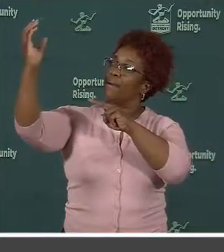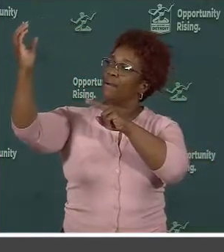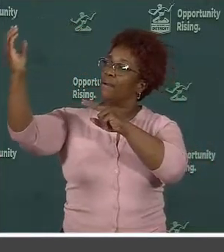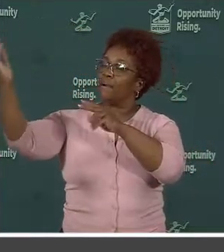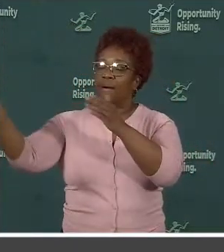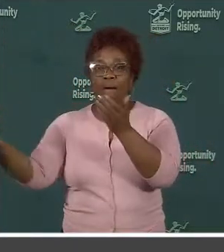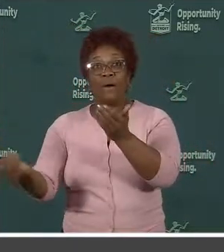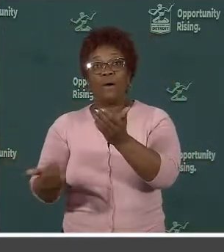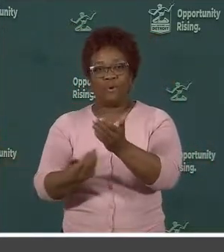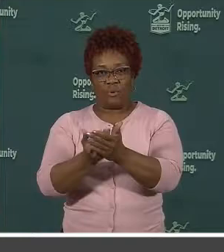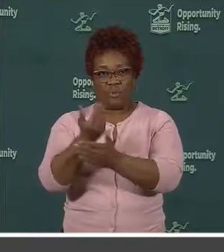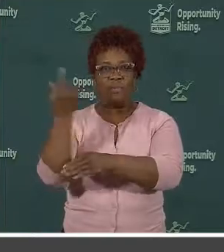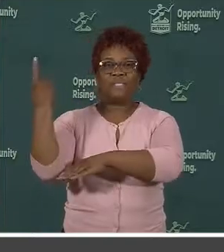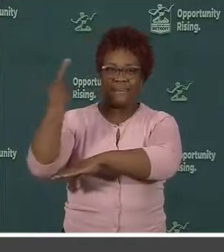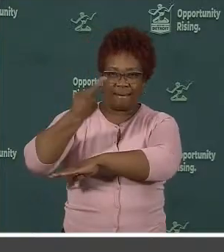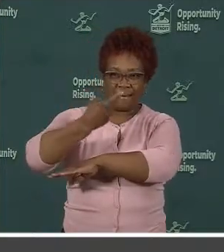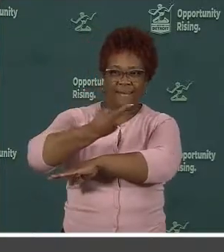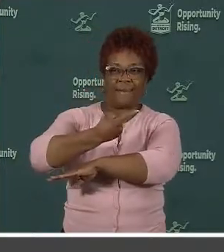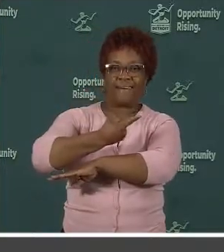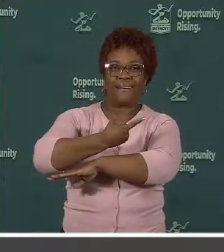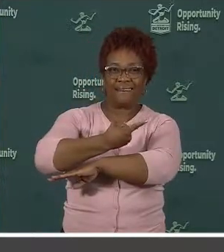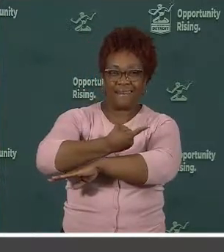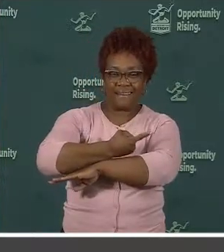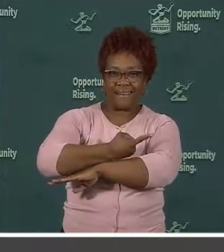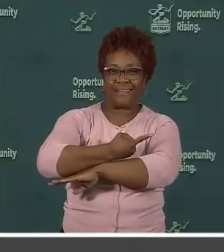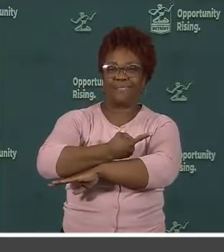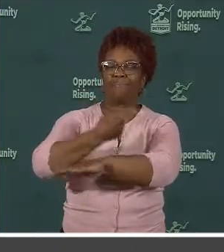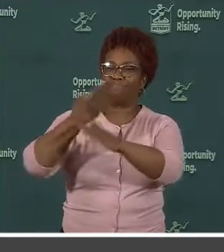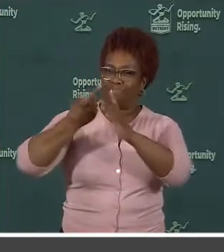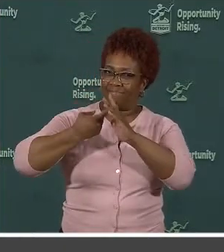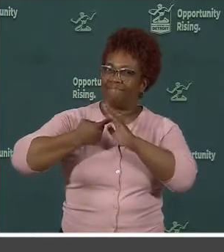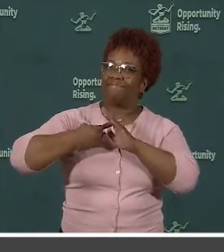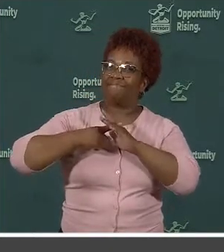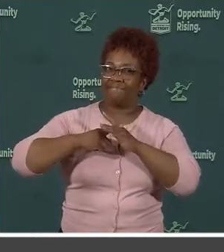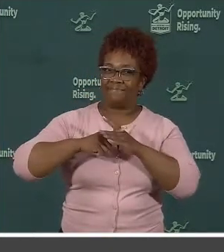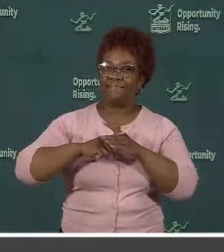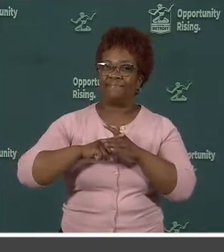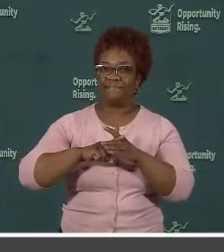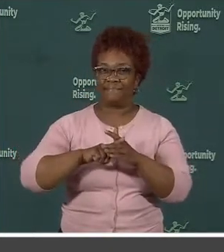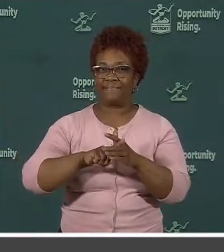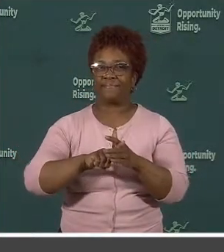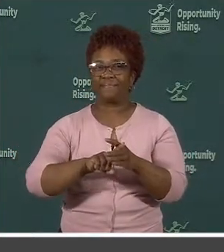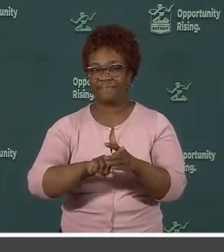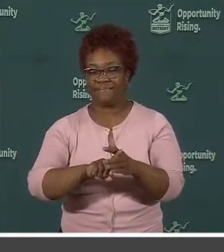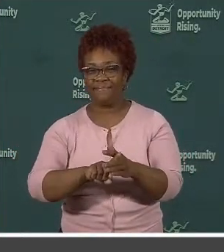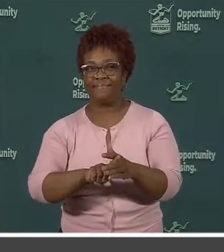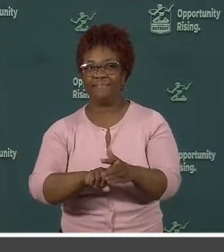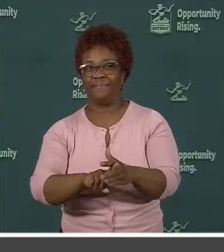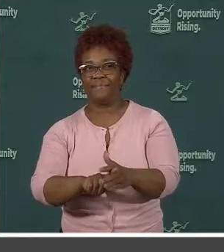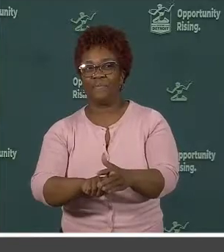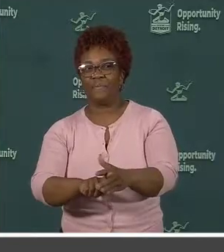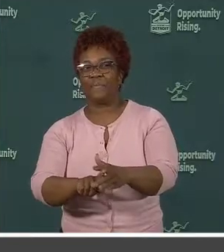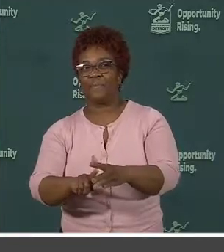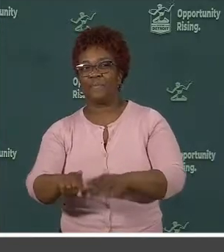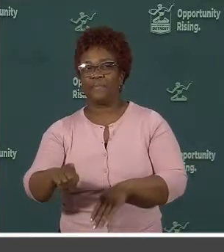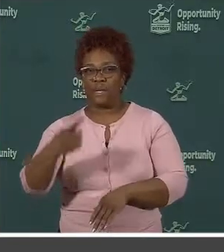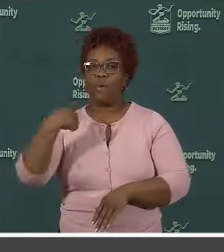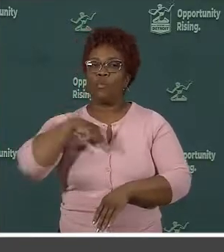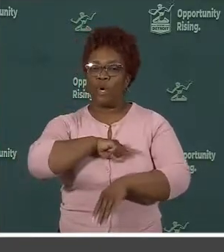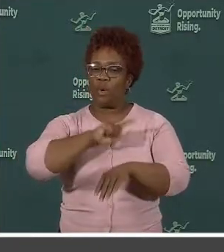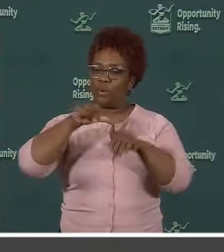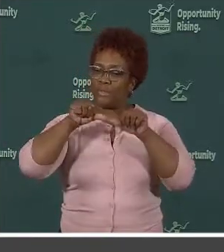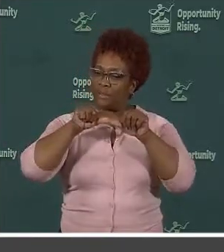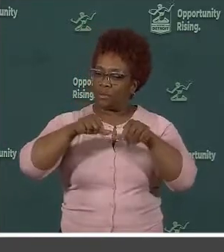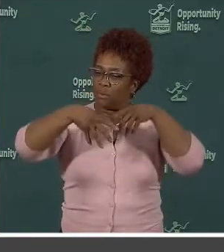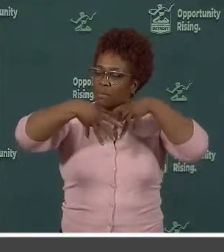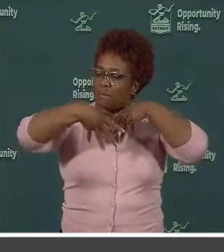OH POP THEY BEAT US MARCH ON